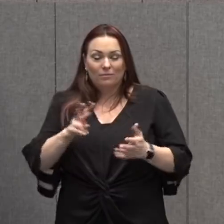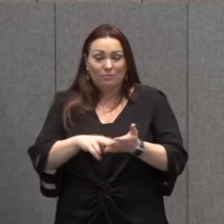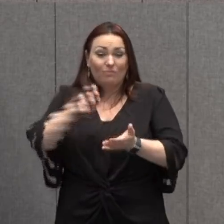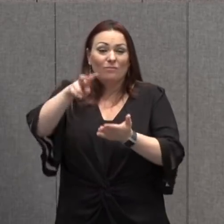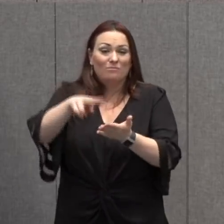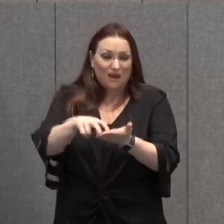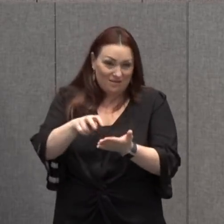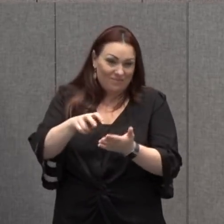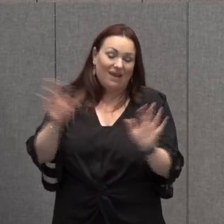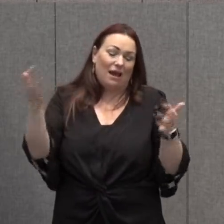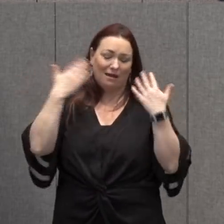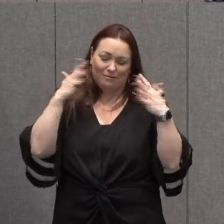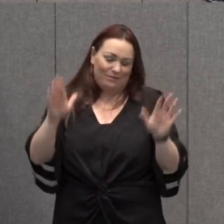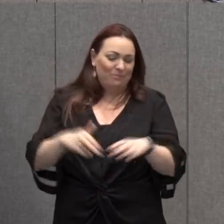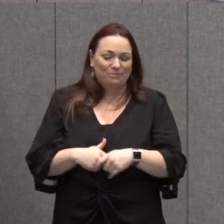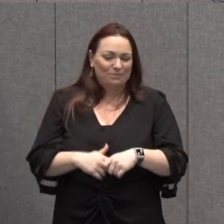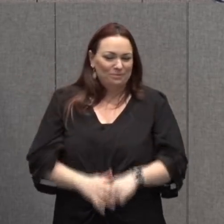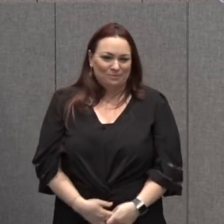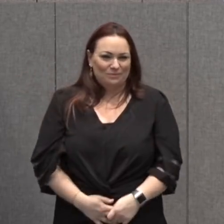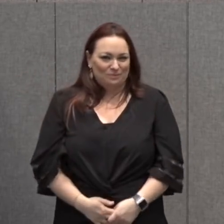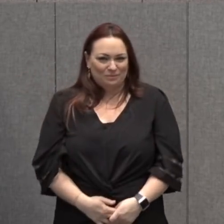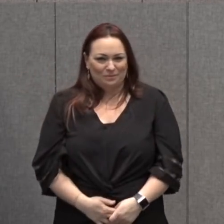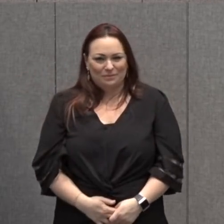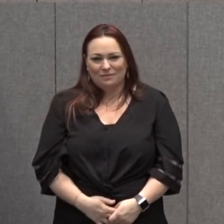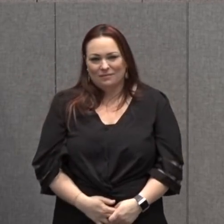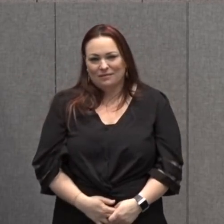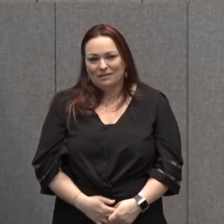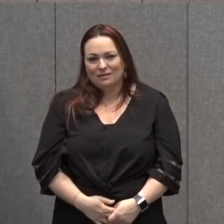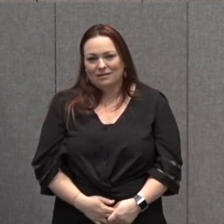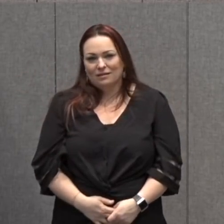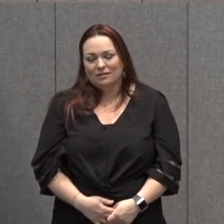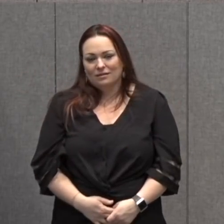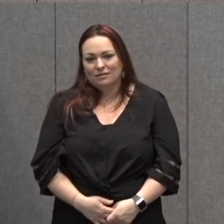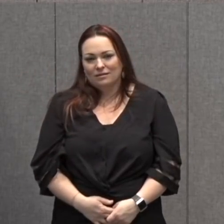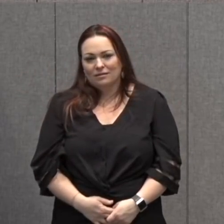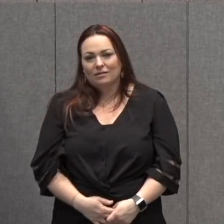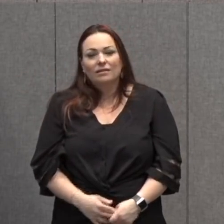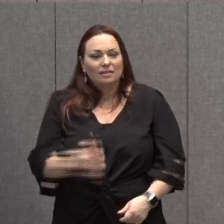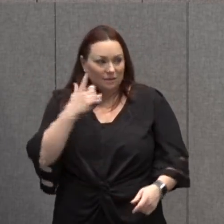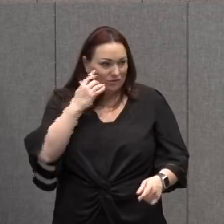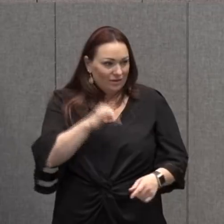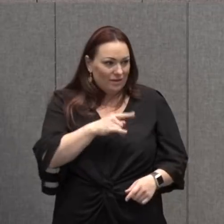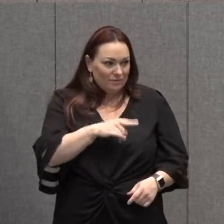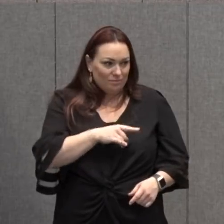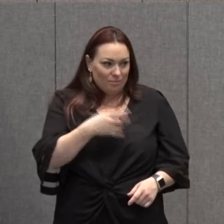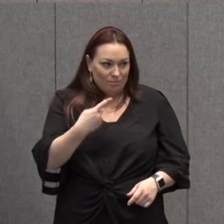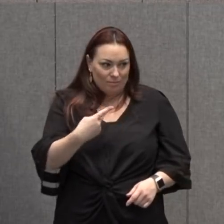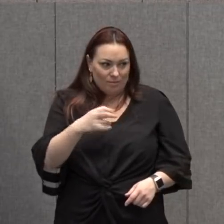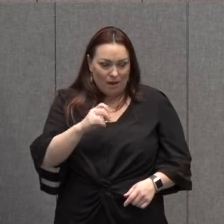anyway. - Okay, so this was the one you did, right? Yep. And that was pop?